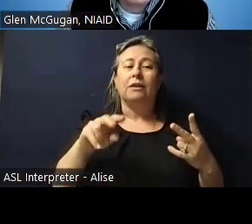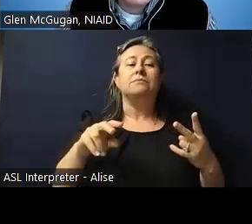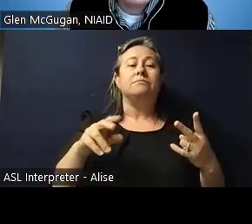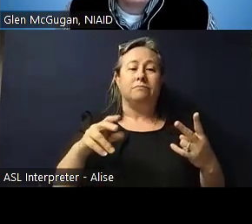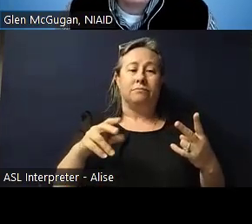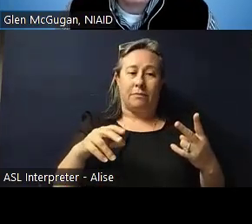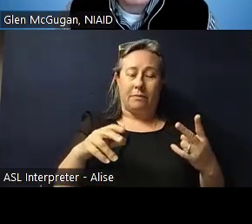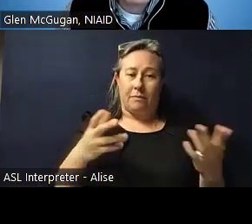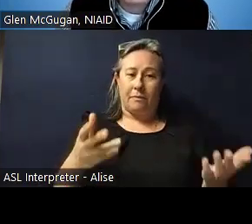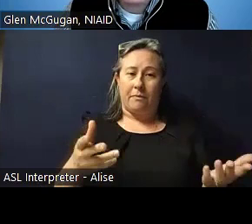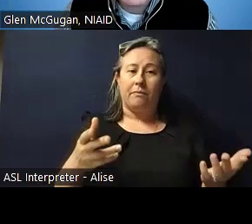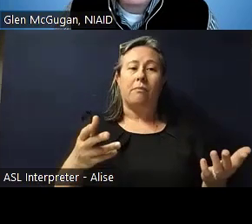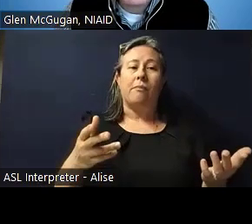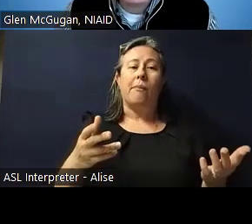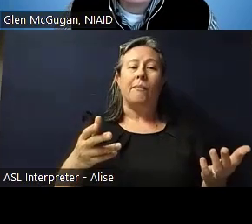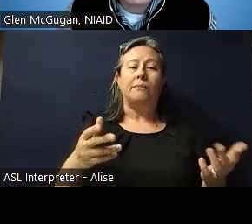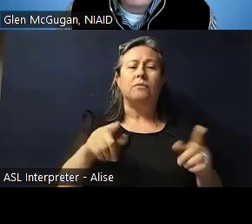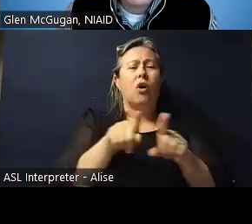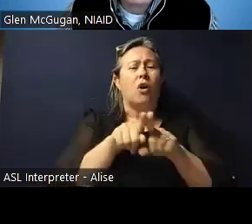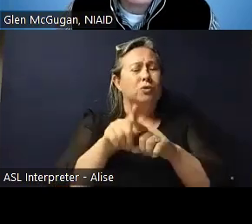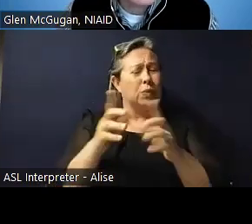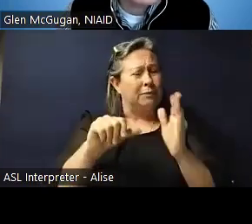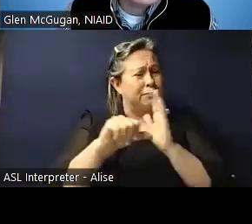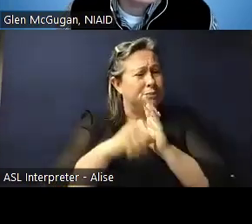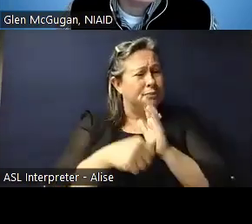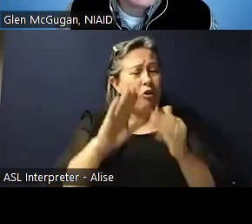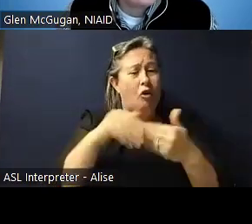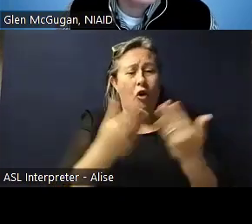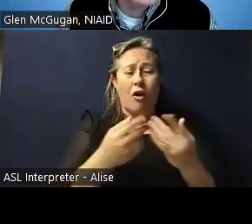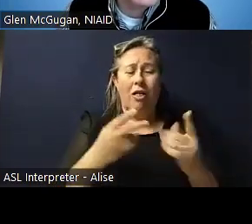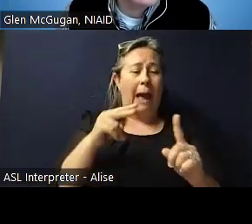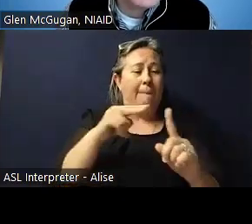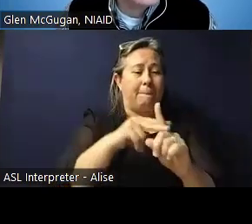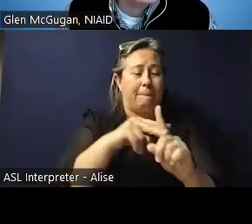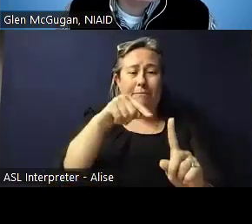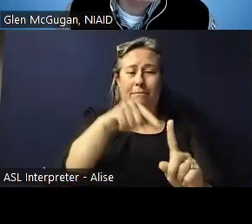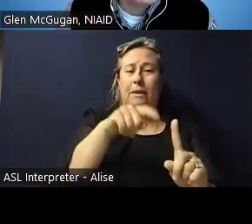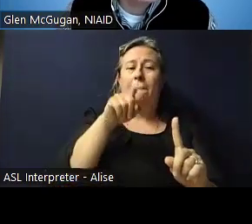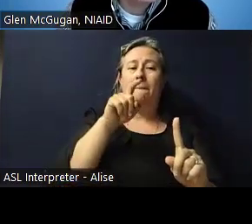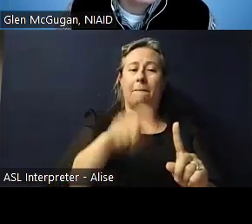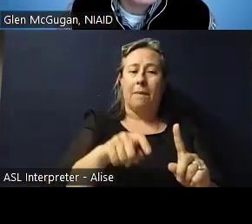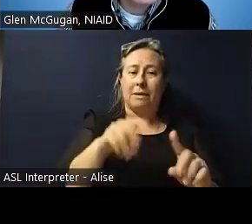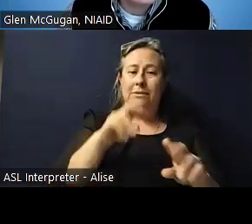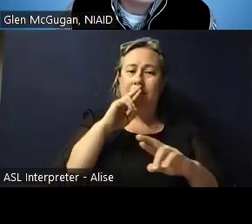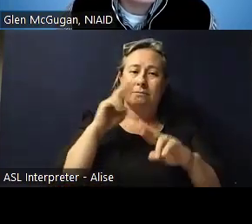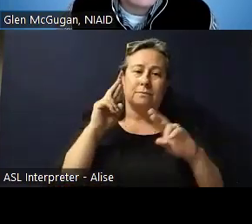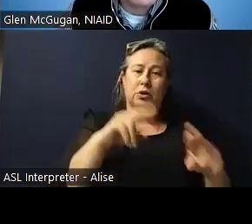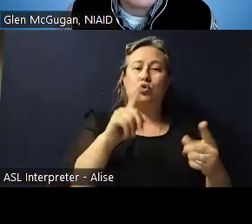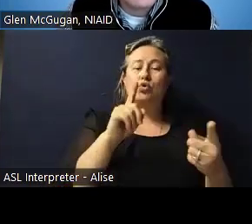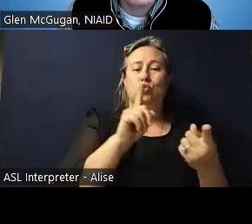And I want to reiterate that all the applications have to be in response to a funding opportunity announcement.